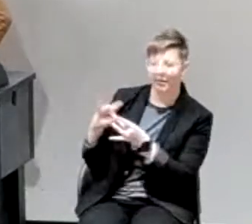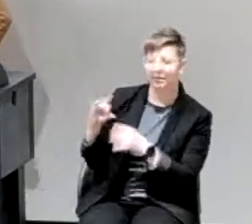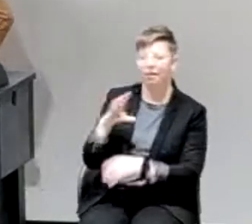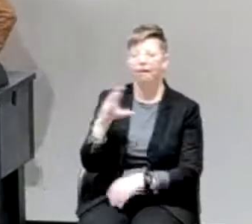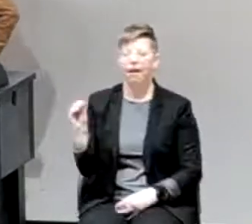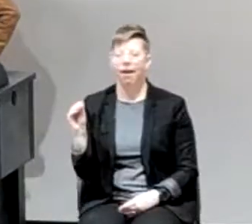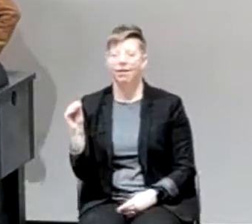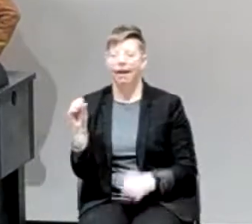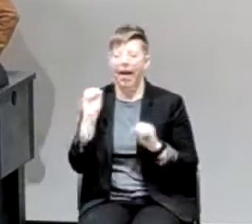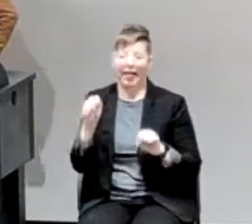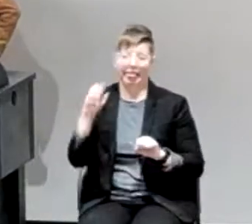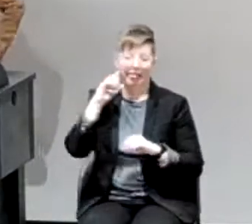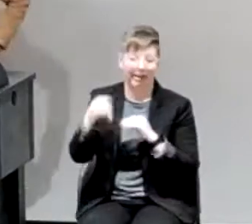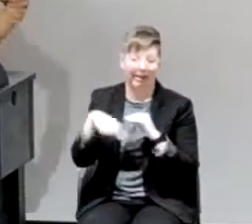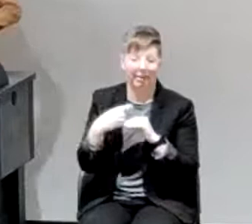Oh yeah, I'm rooting for you.